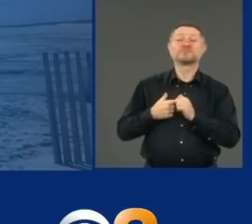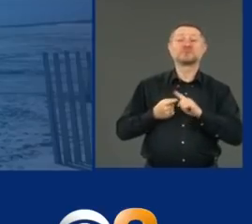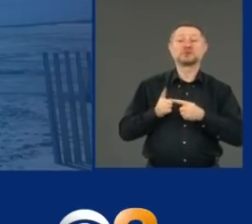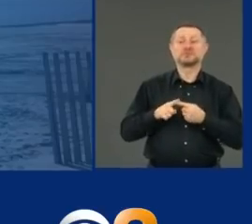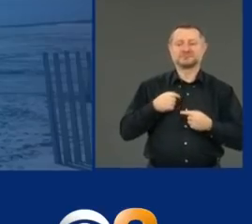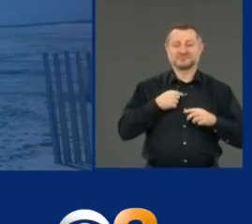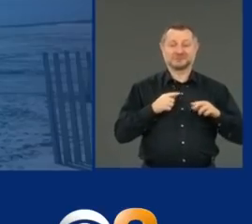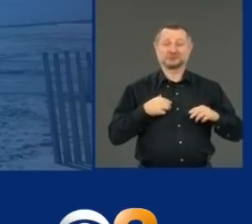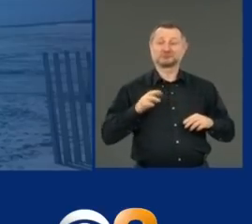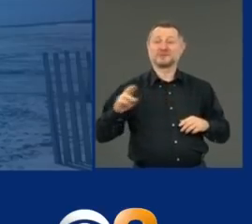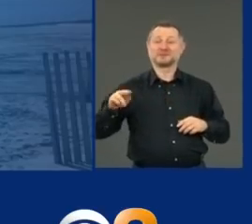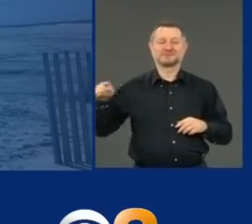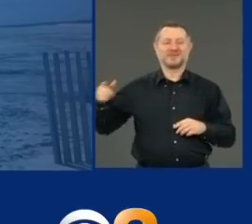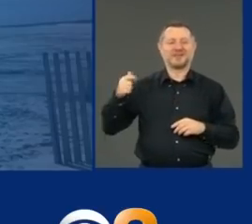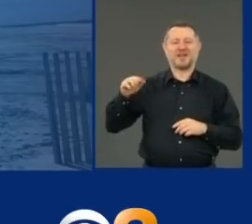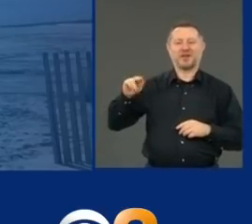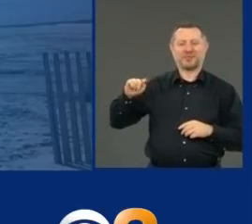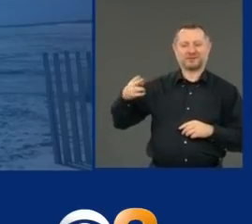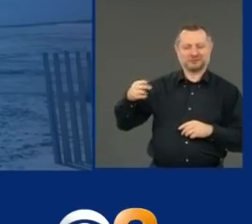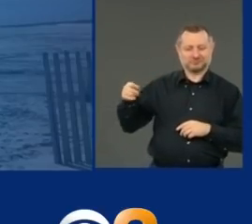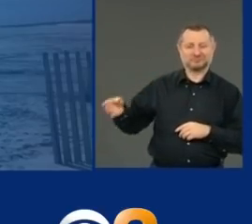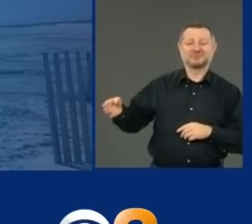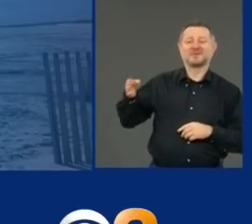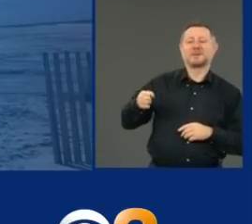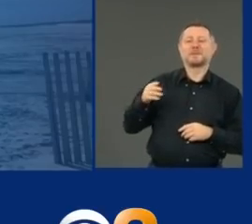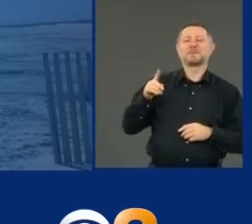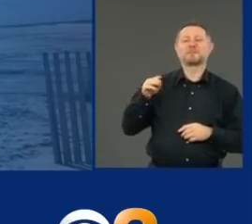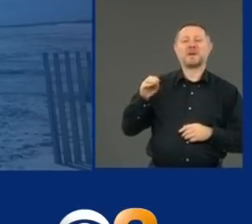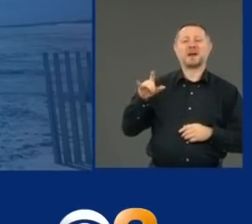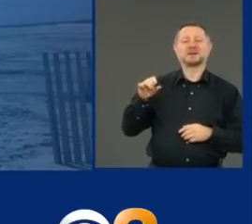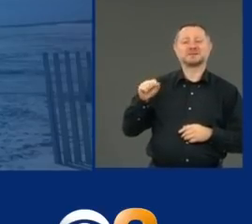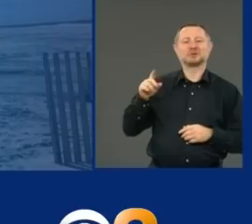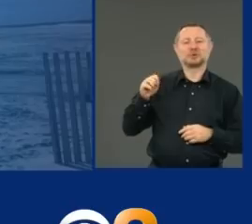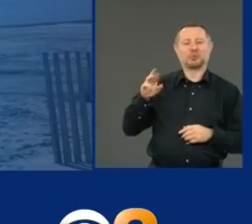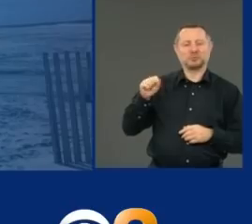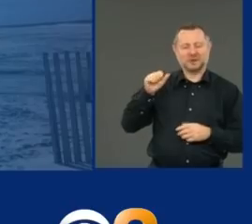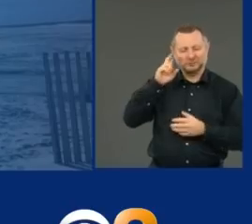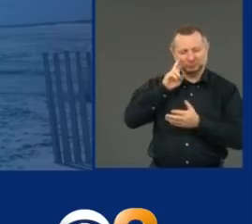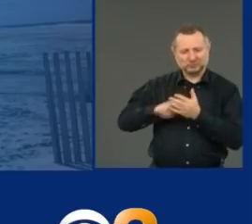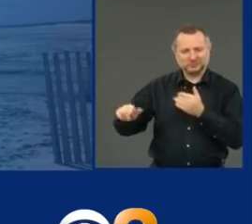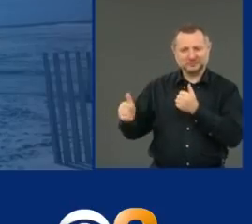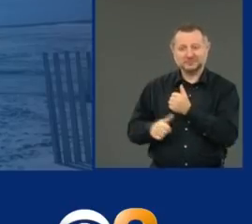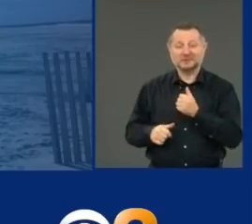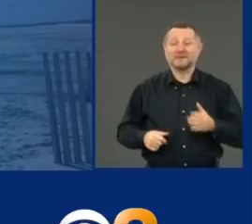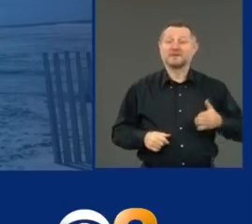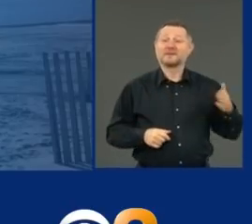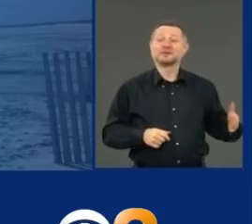YOU GO TO THE BEACH, THAT'S WHAT THE GOVERNOR DOES. HE BRINGS HIS FRIENDS.